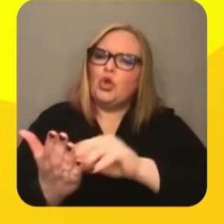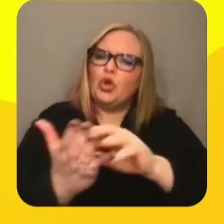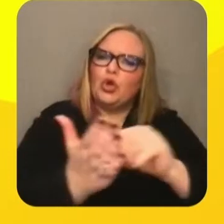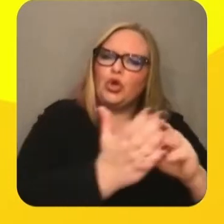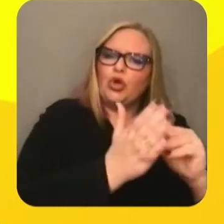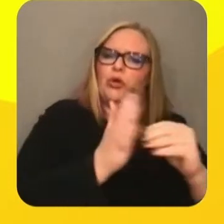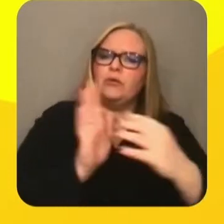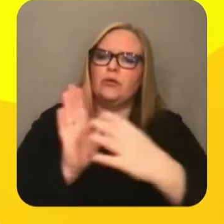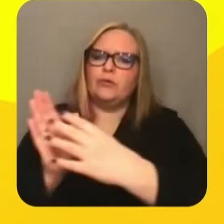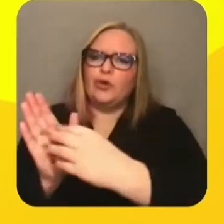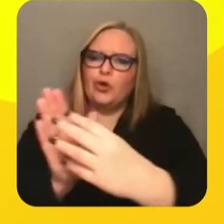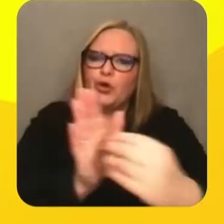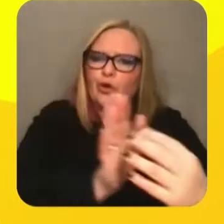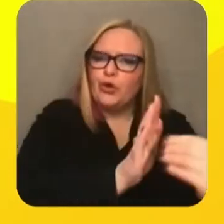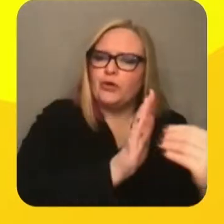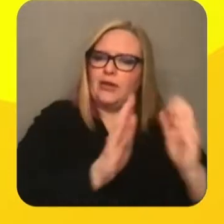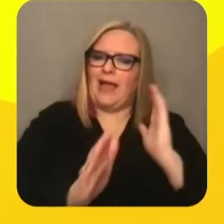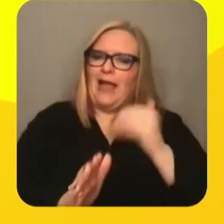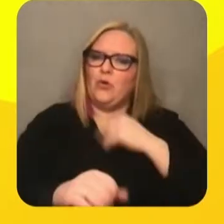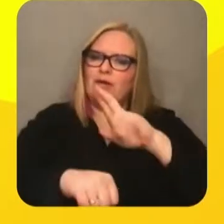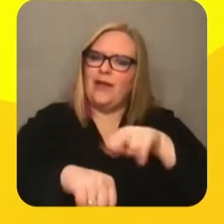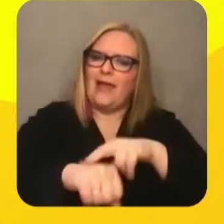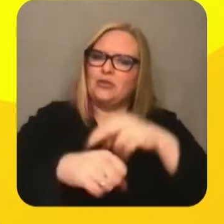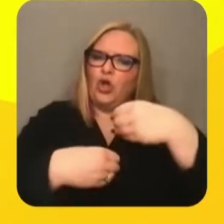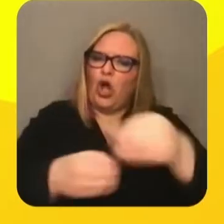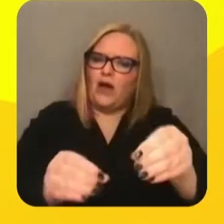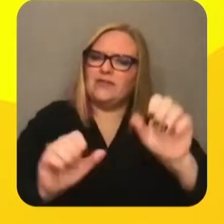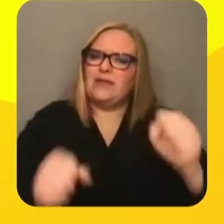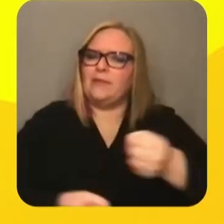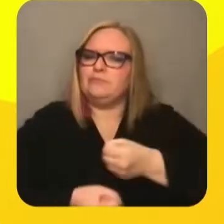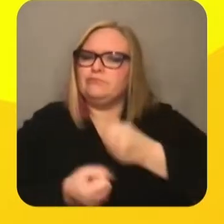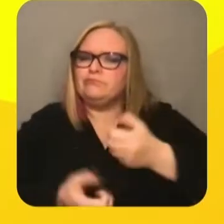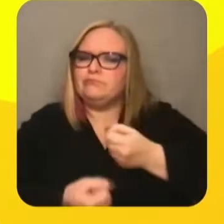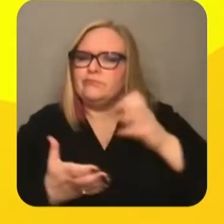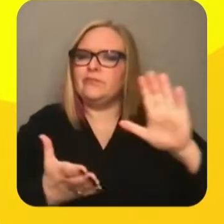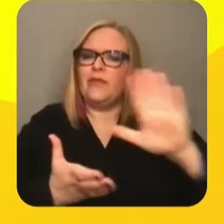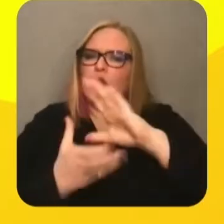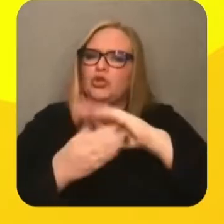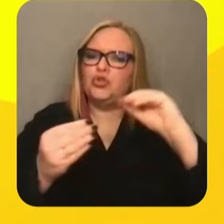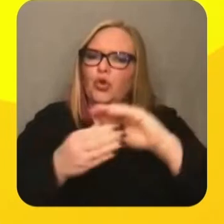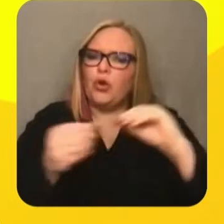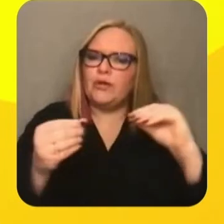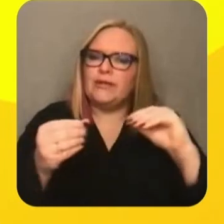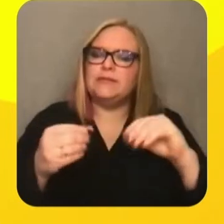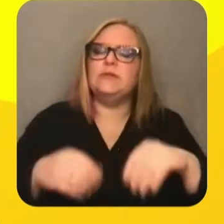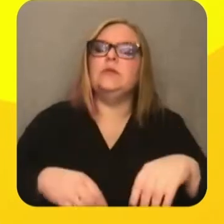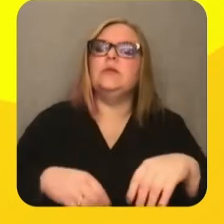in our international offices to share their stories and to really create